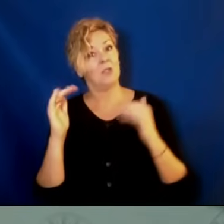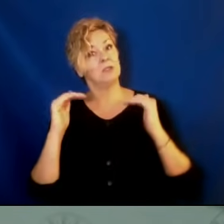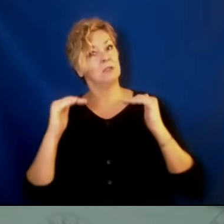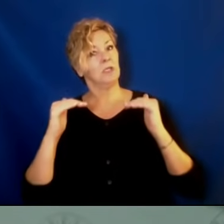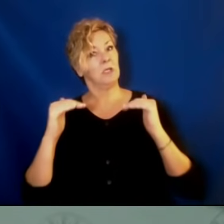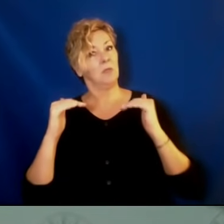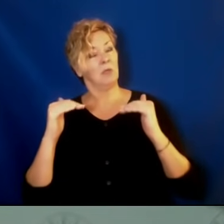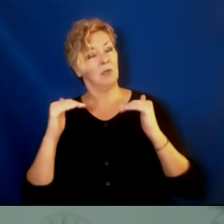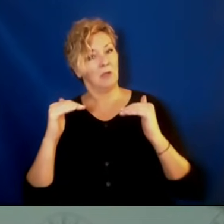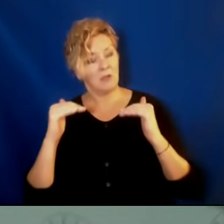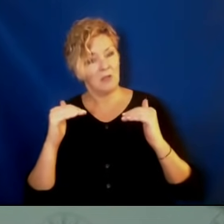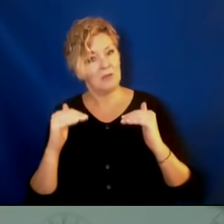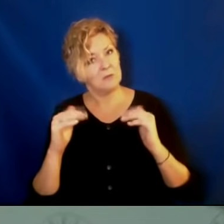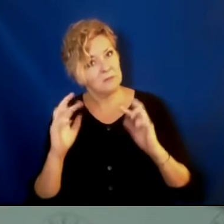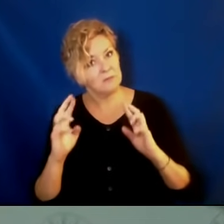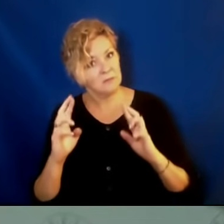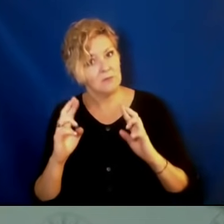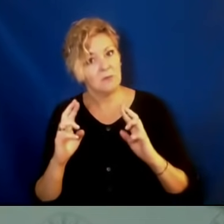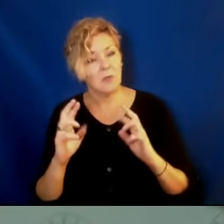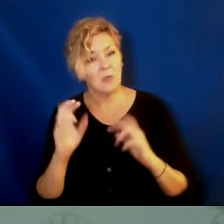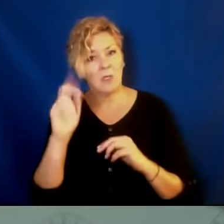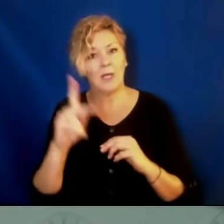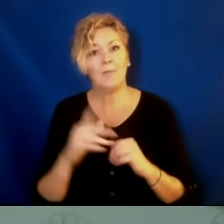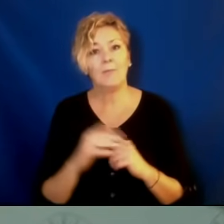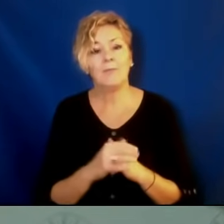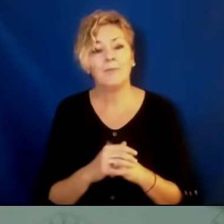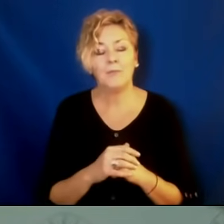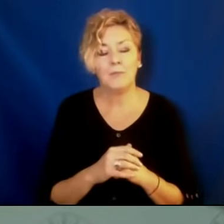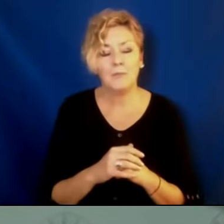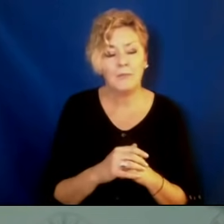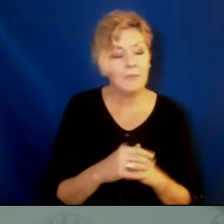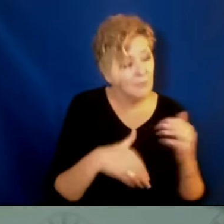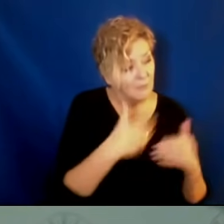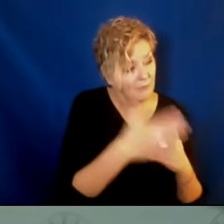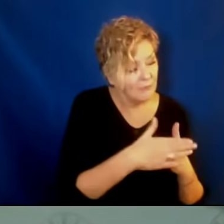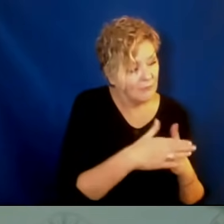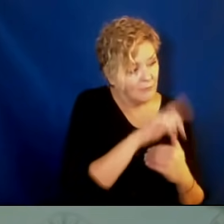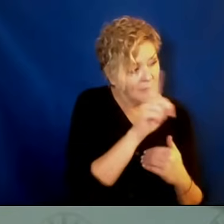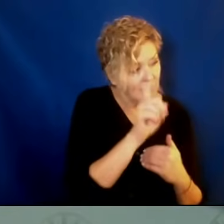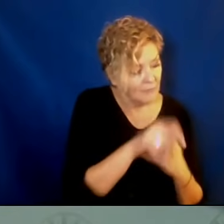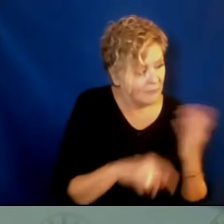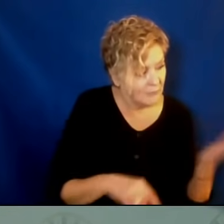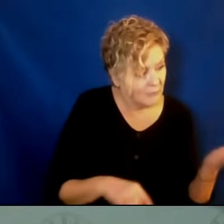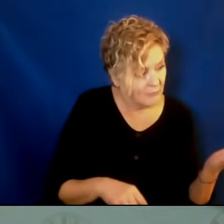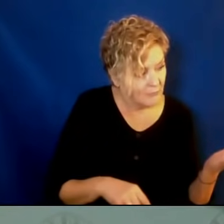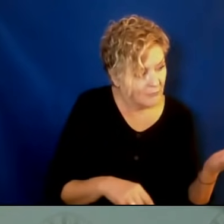population, impact on the public care system and also monitoring our ability to control it and respond.